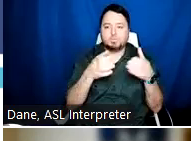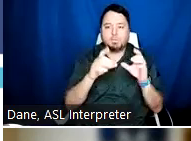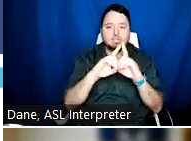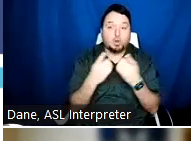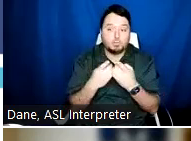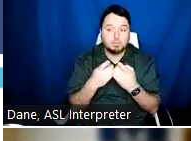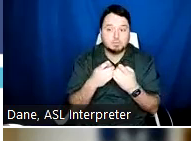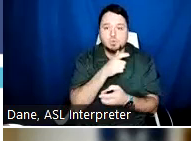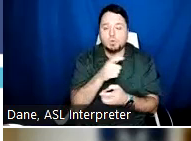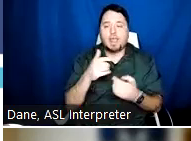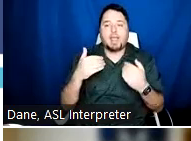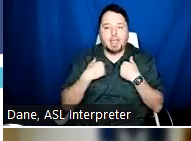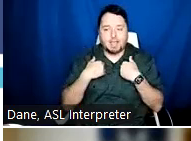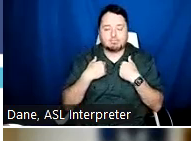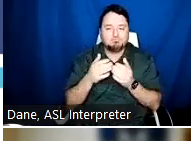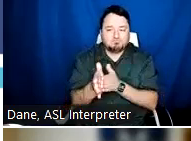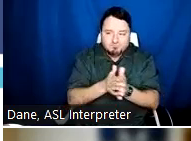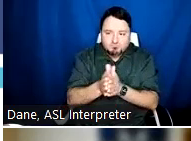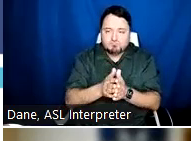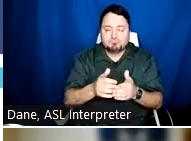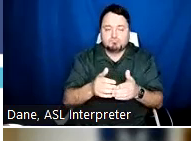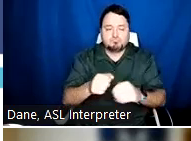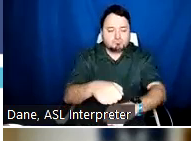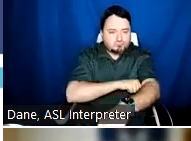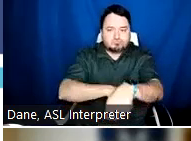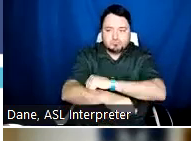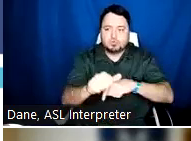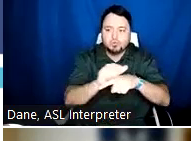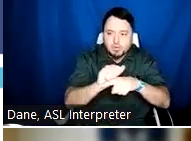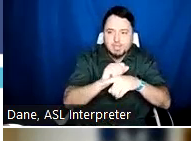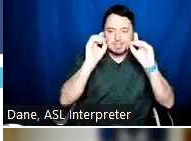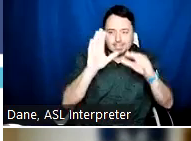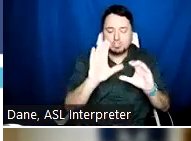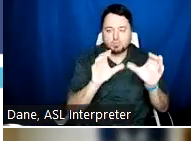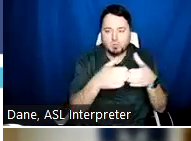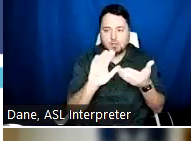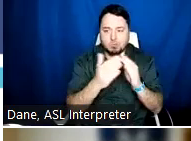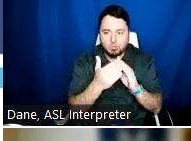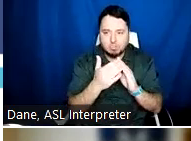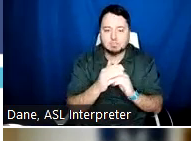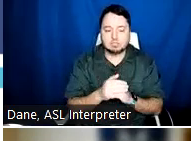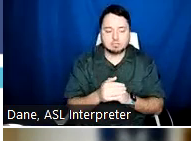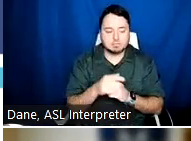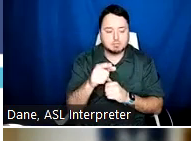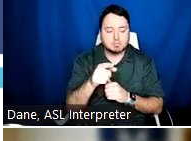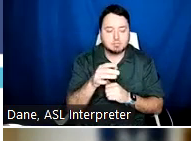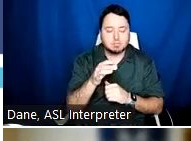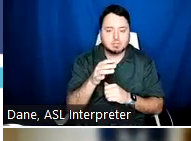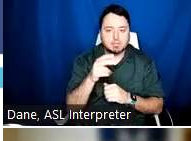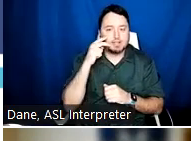are taking the initiative to train and teach their tribal communities native financial education.